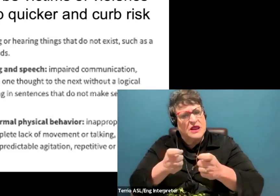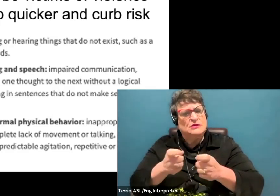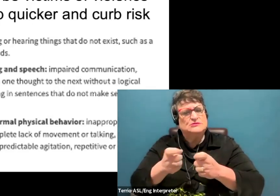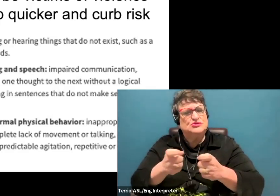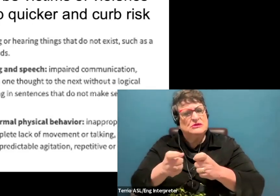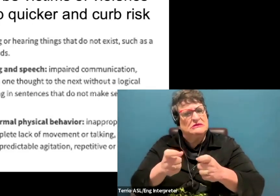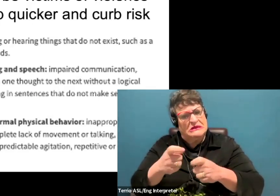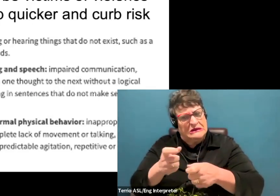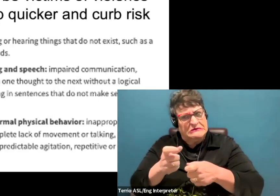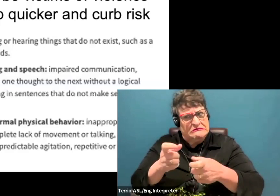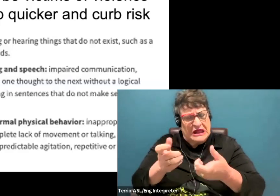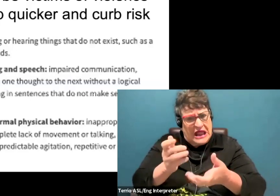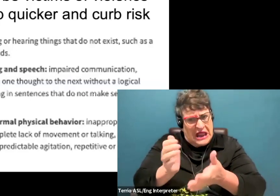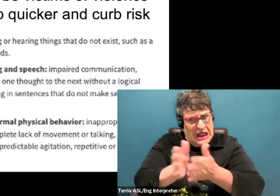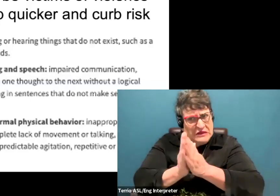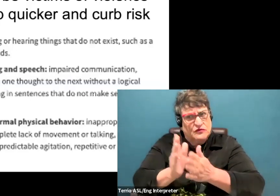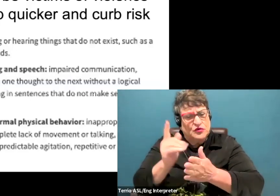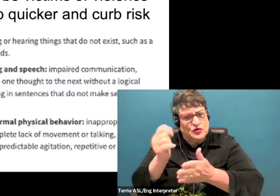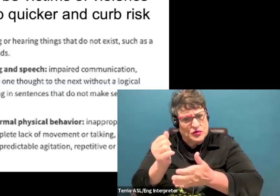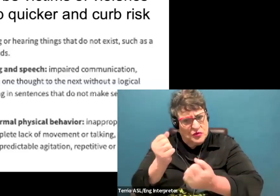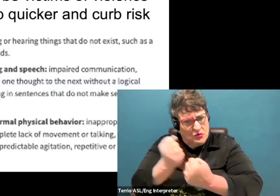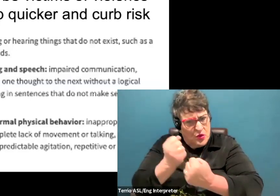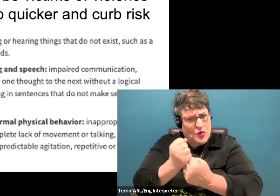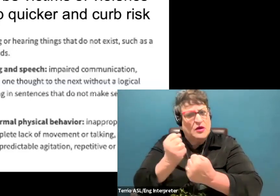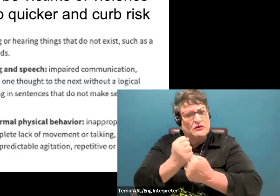time so that they have a safety plan so they can safely parent their kid.